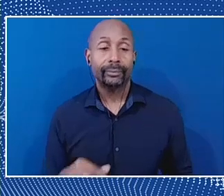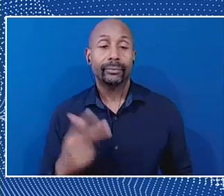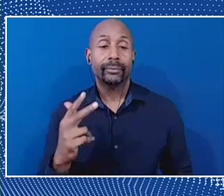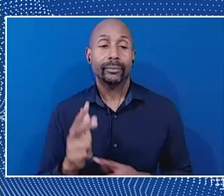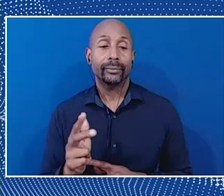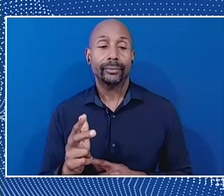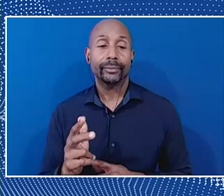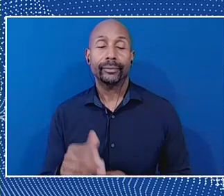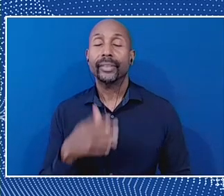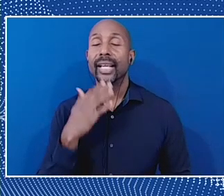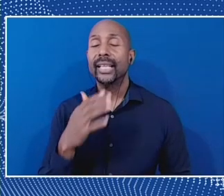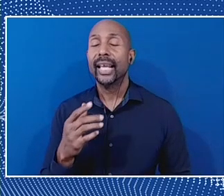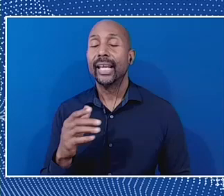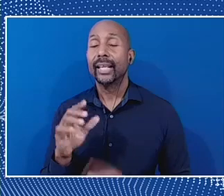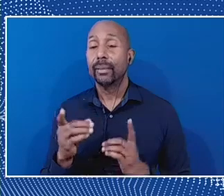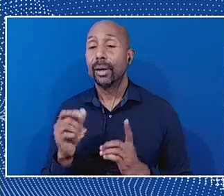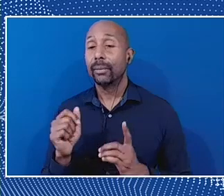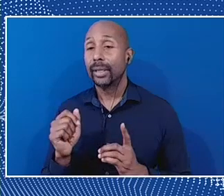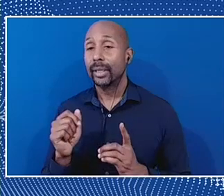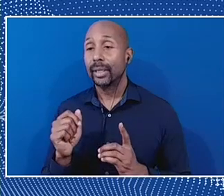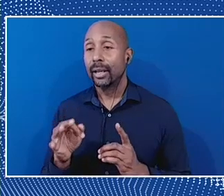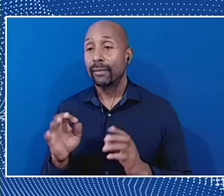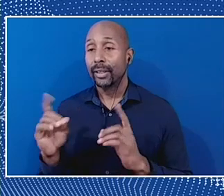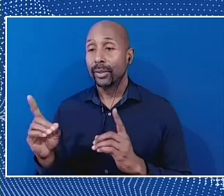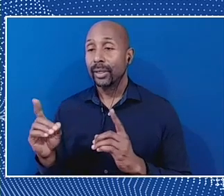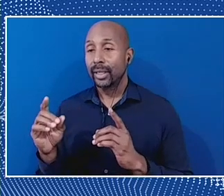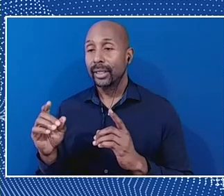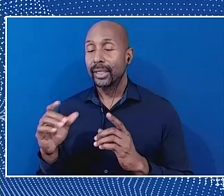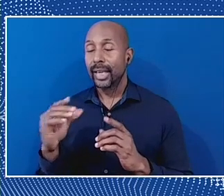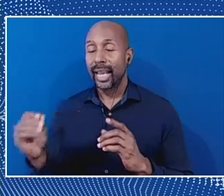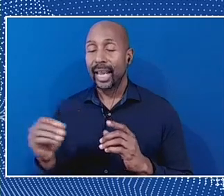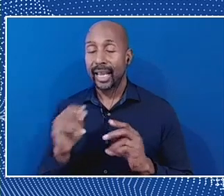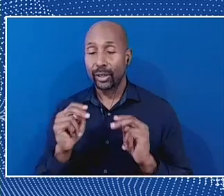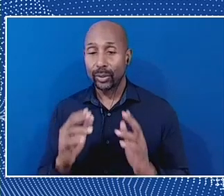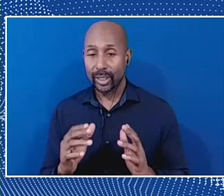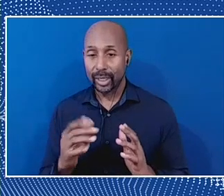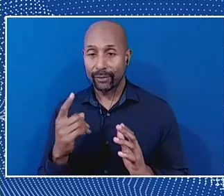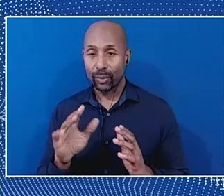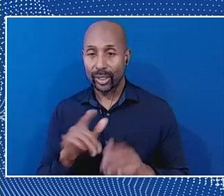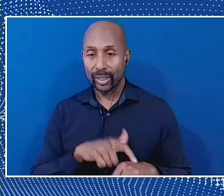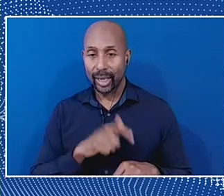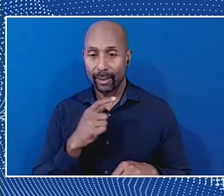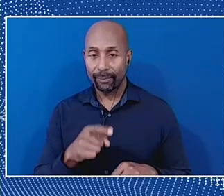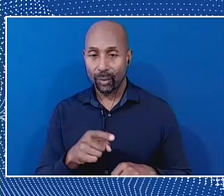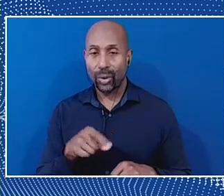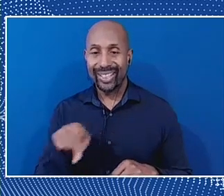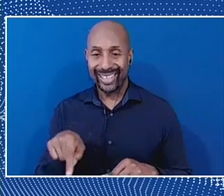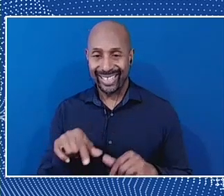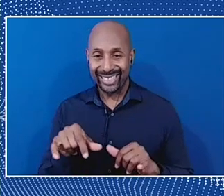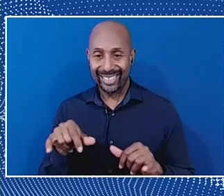dedicating their time to improve the student loan system. My hope is new ways to discharge these loans are found in order to release